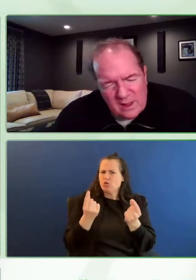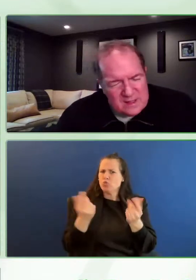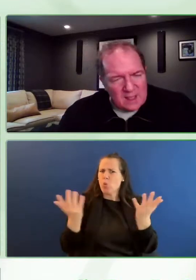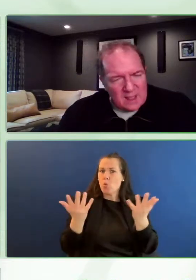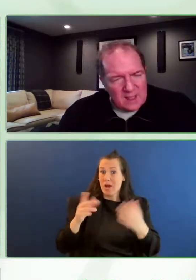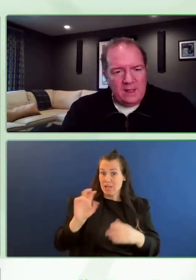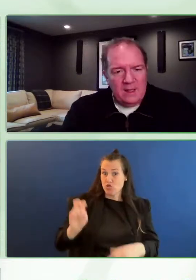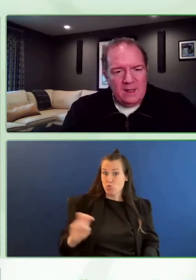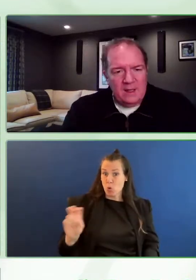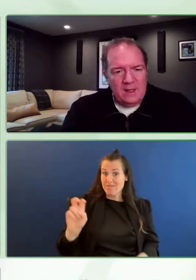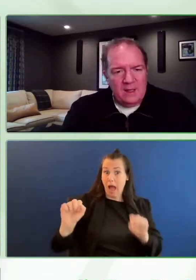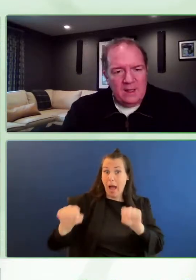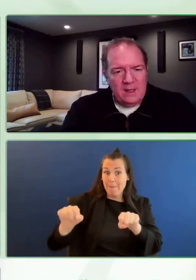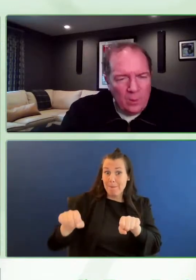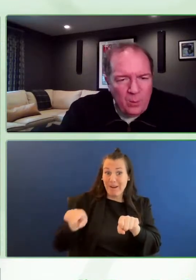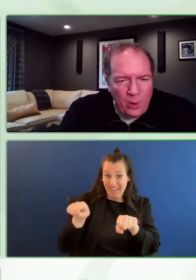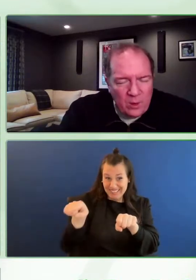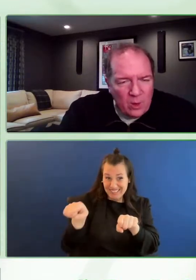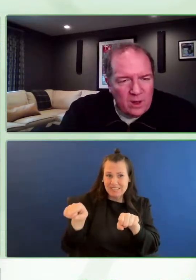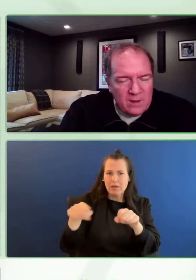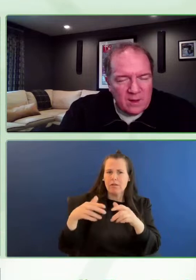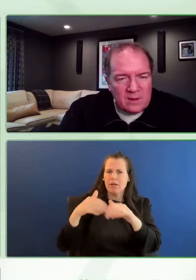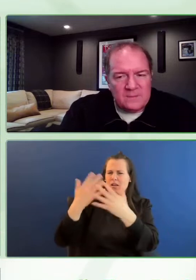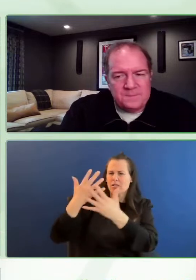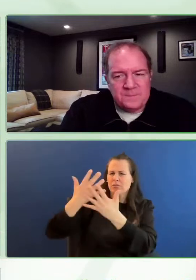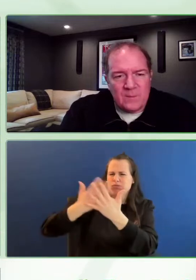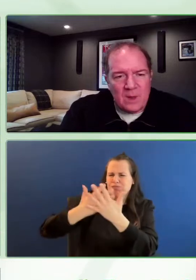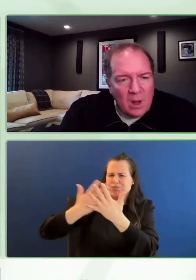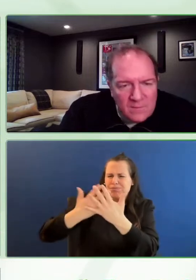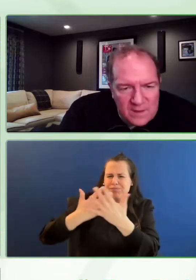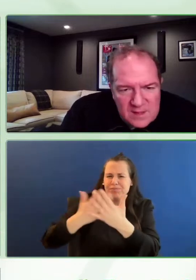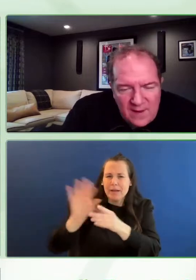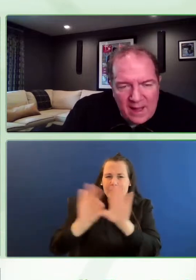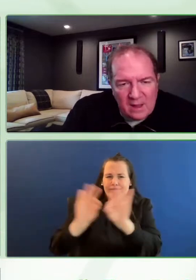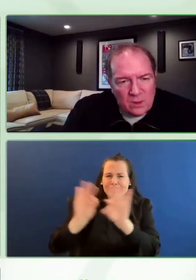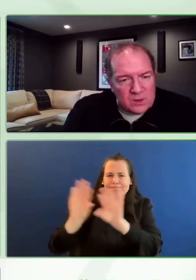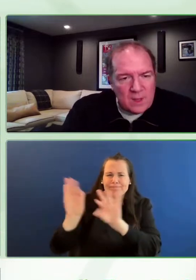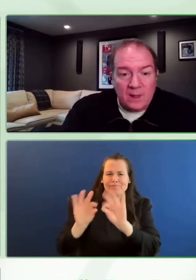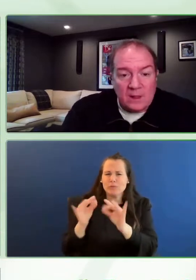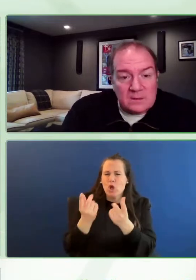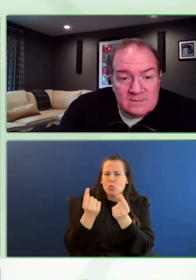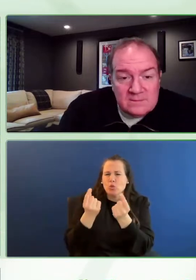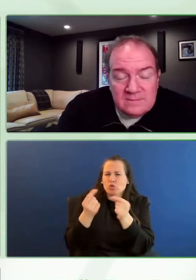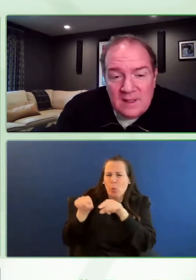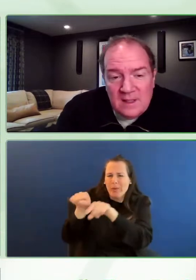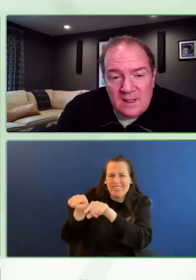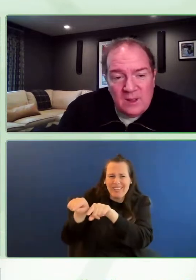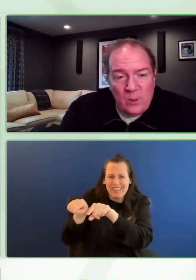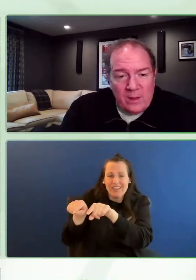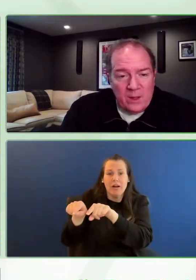Realistically, at one point or another all of us have had a little something.